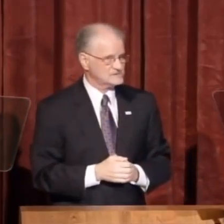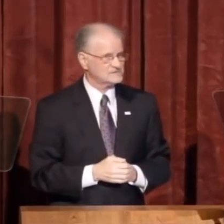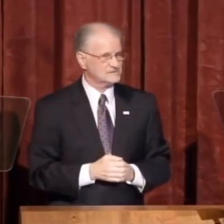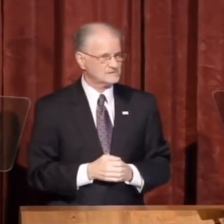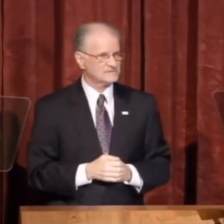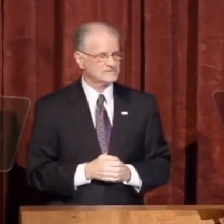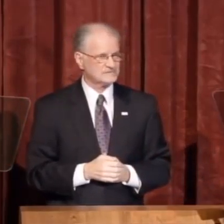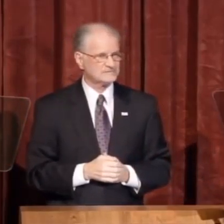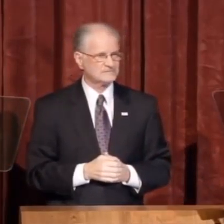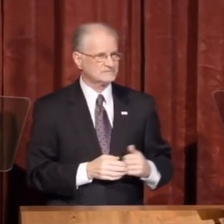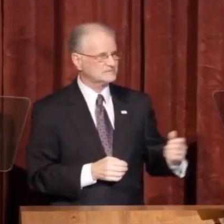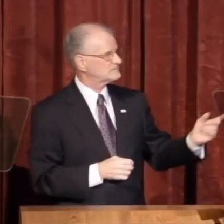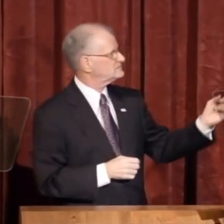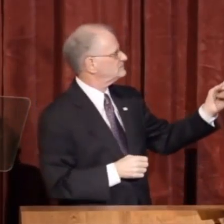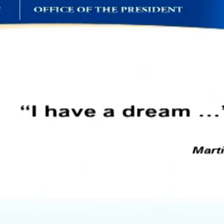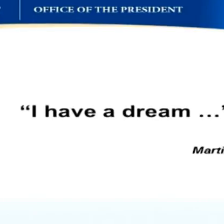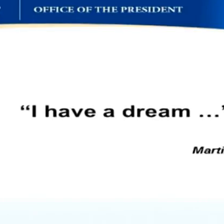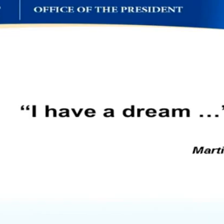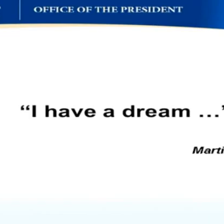and our Board of Associates.